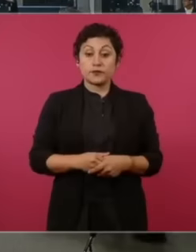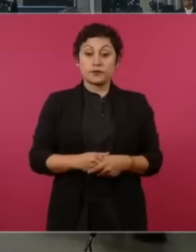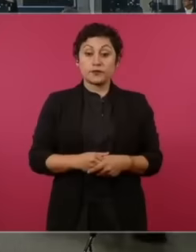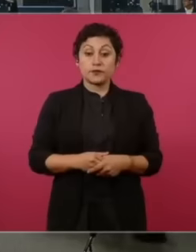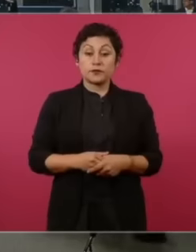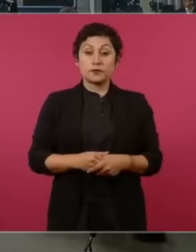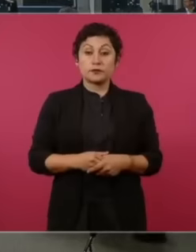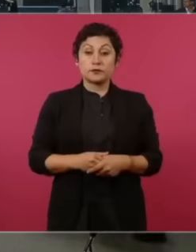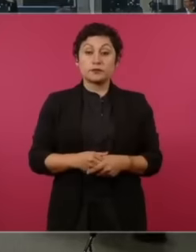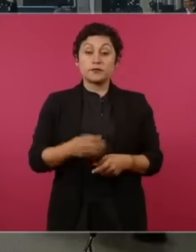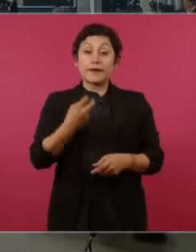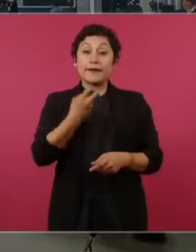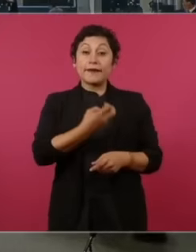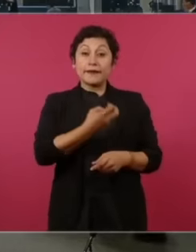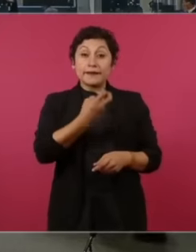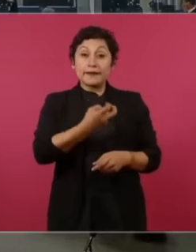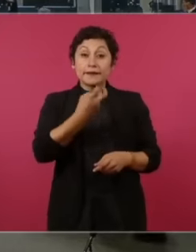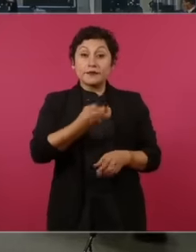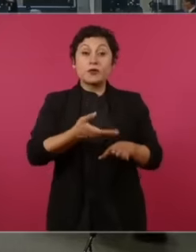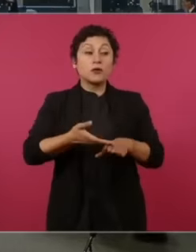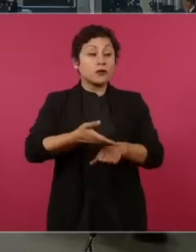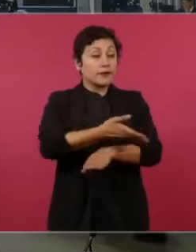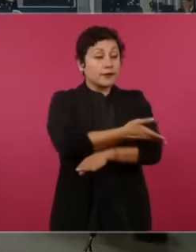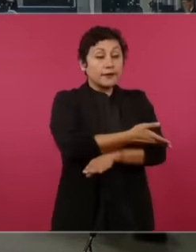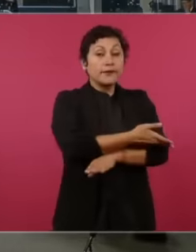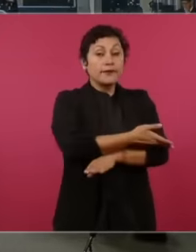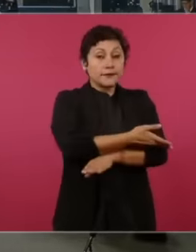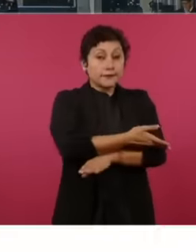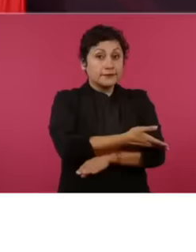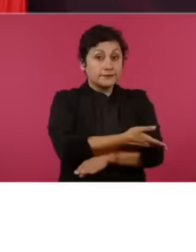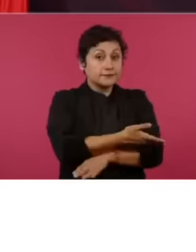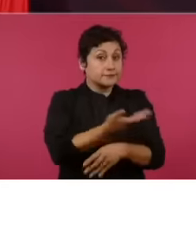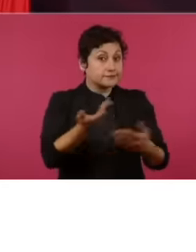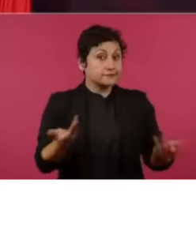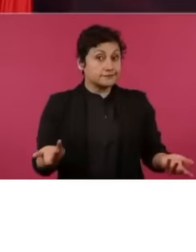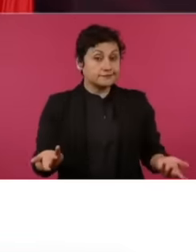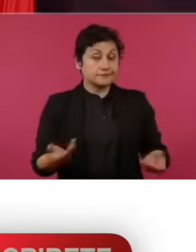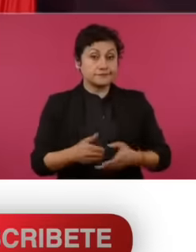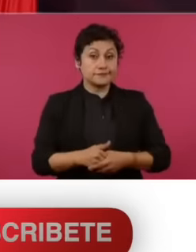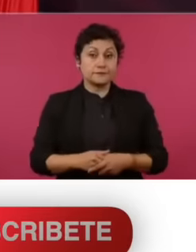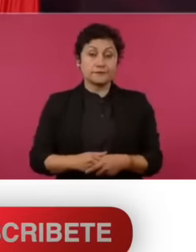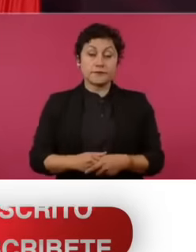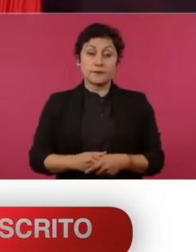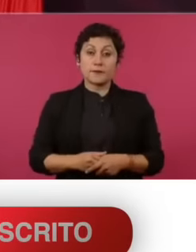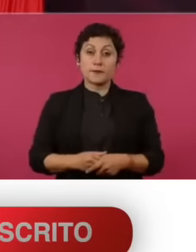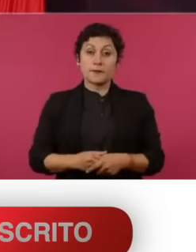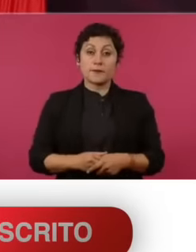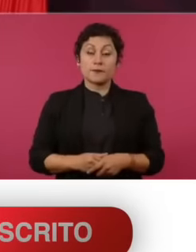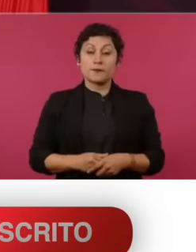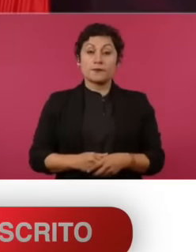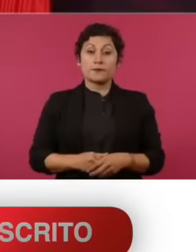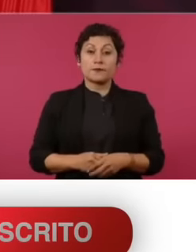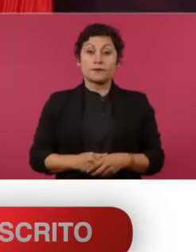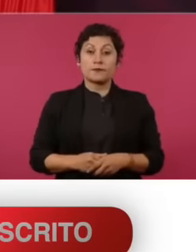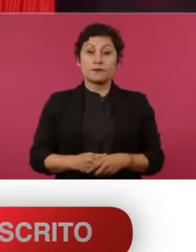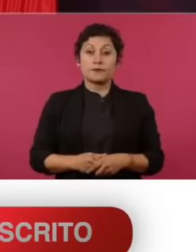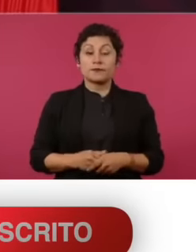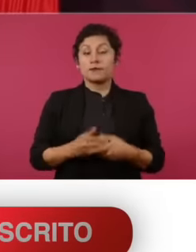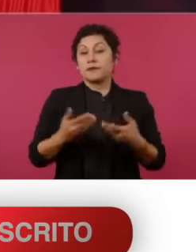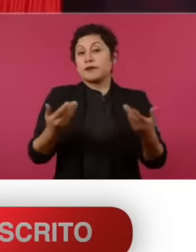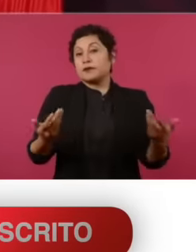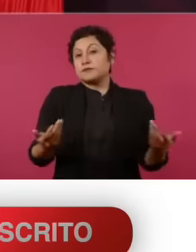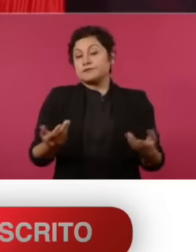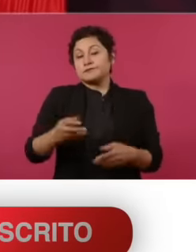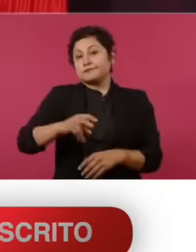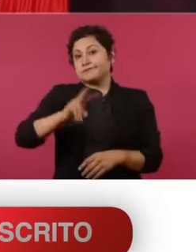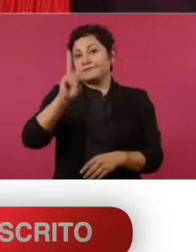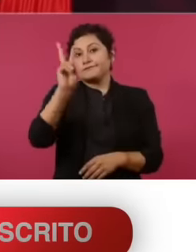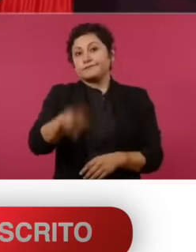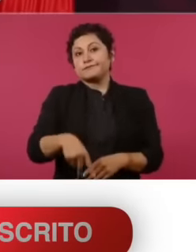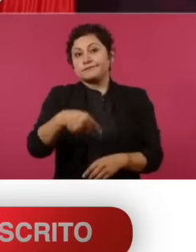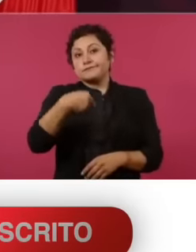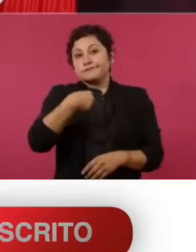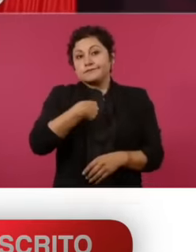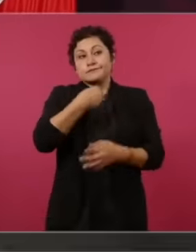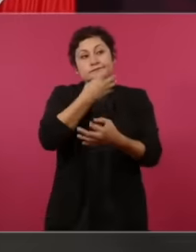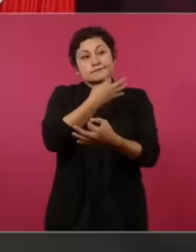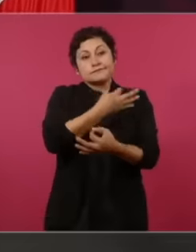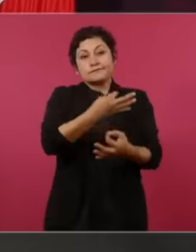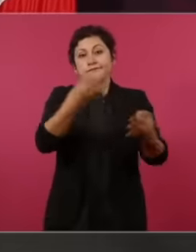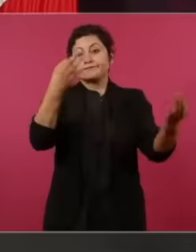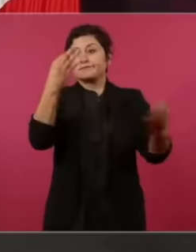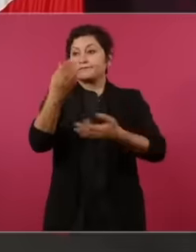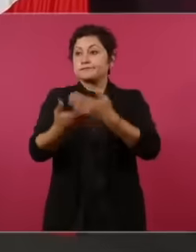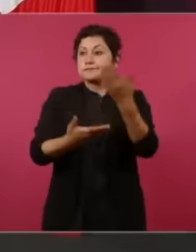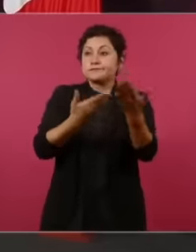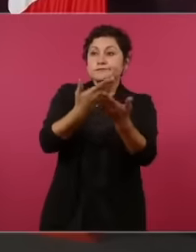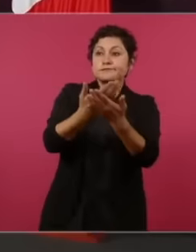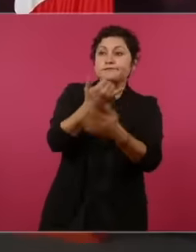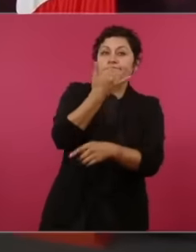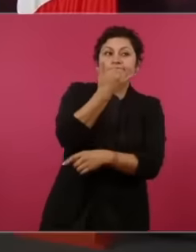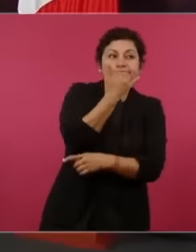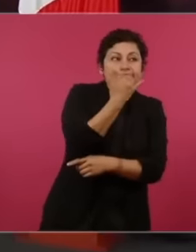happening and offer apologies to all these actors and tell them something